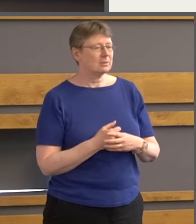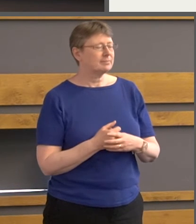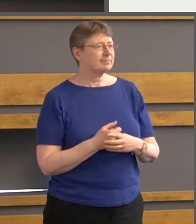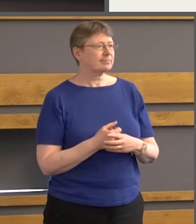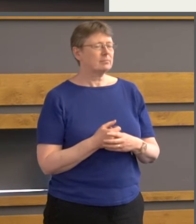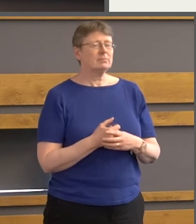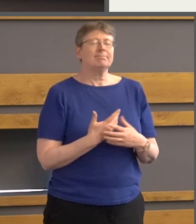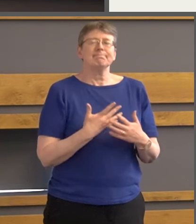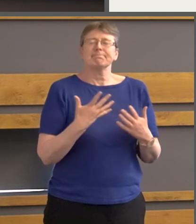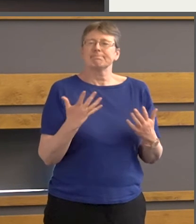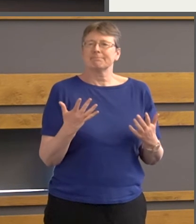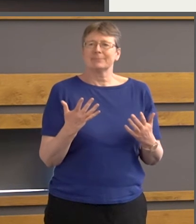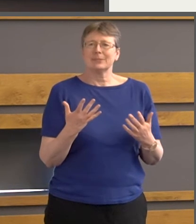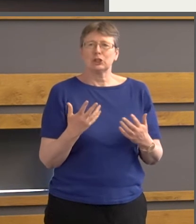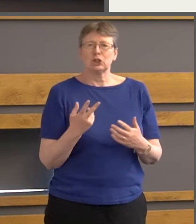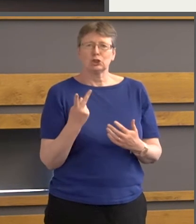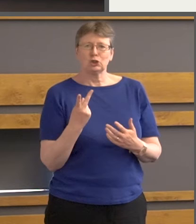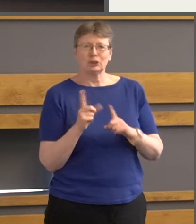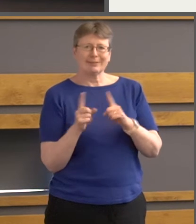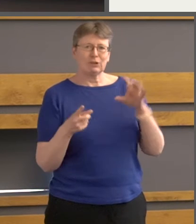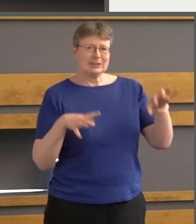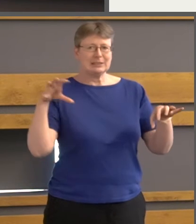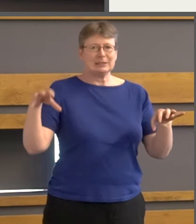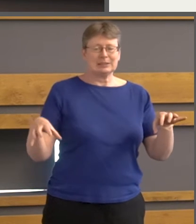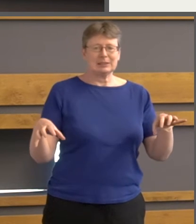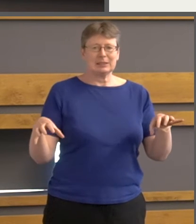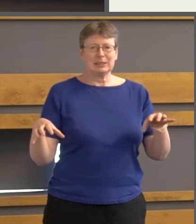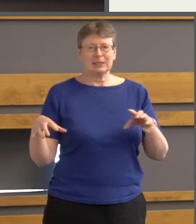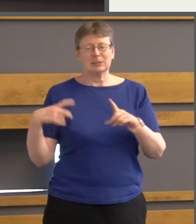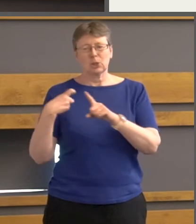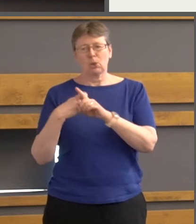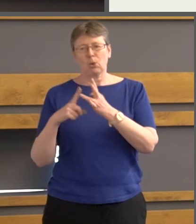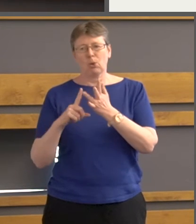There is always the two cities, Calcutta or Kolkata and Dundee.